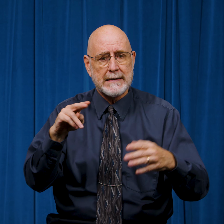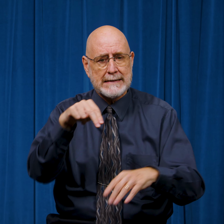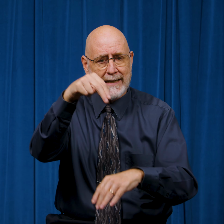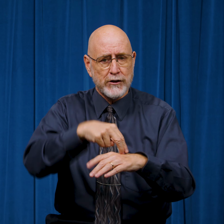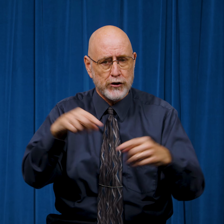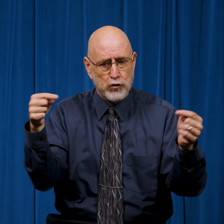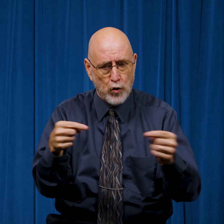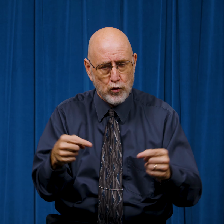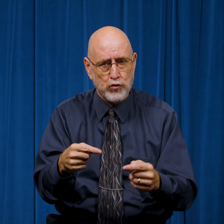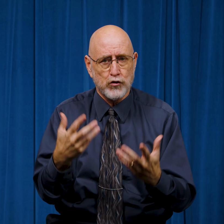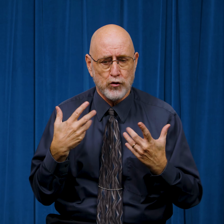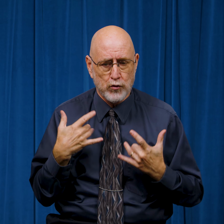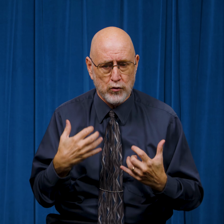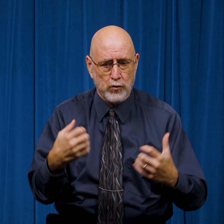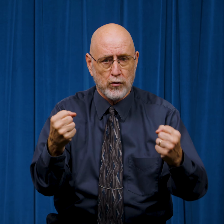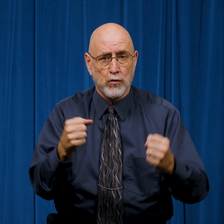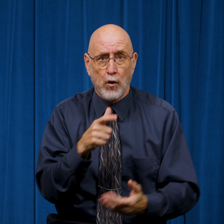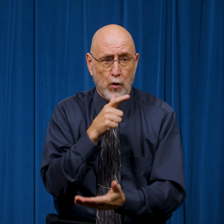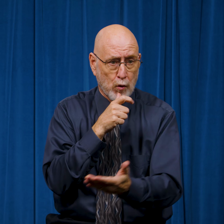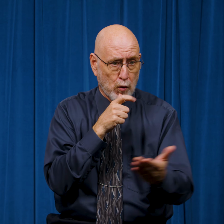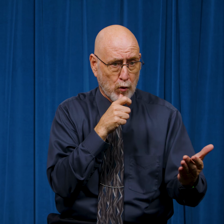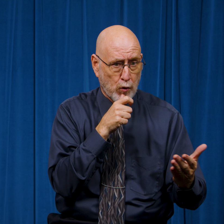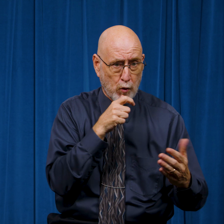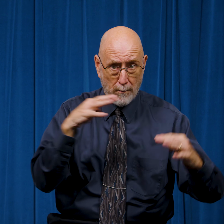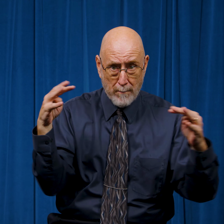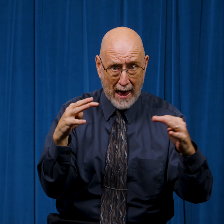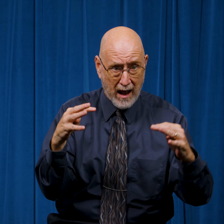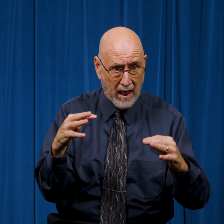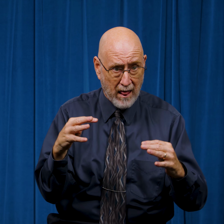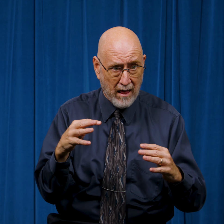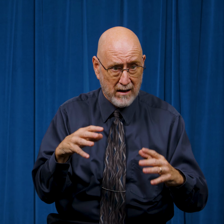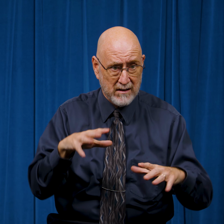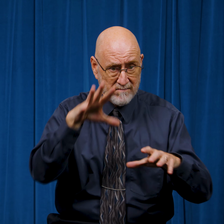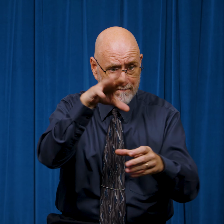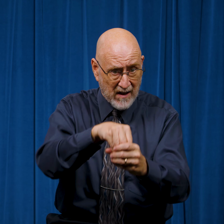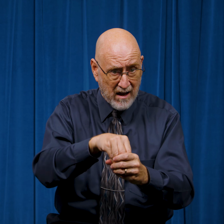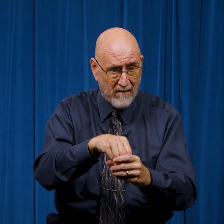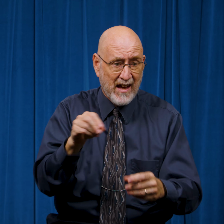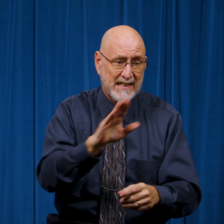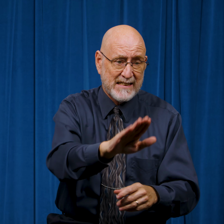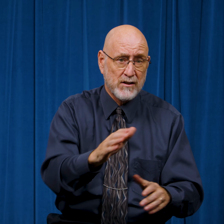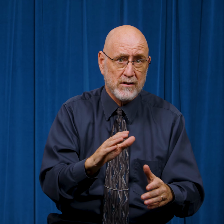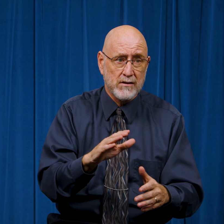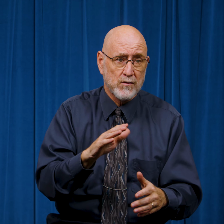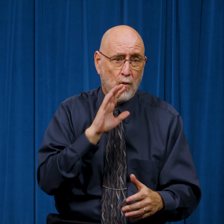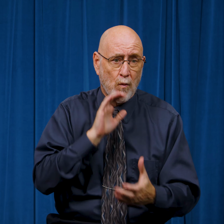to care for him who shall have borne the battle, and for his widow, and his orphan -